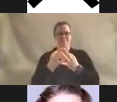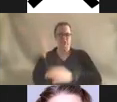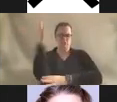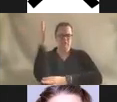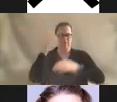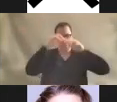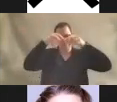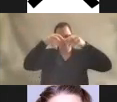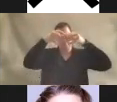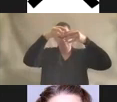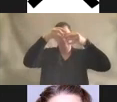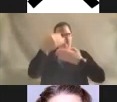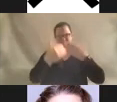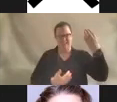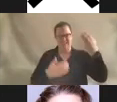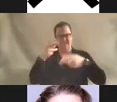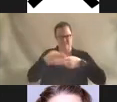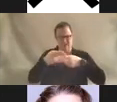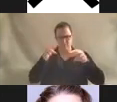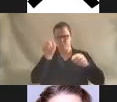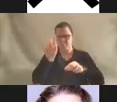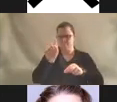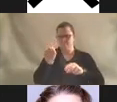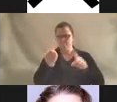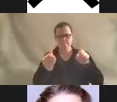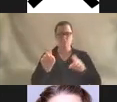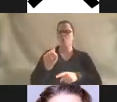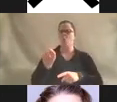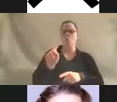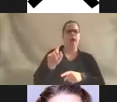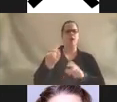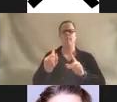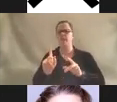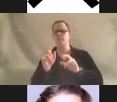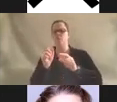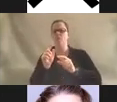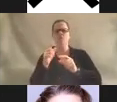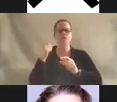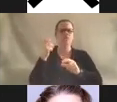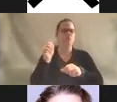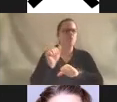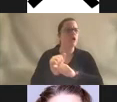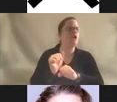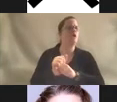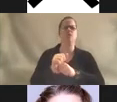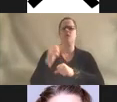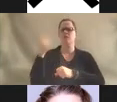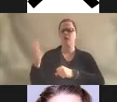And look at where people have gone and the difference that they have made in the state of Oregon